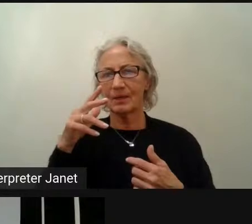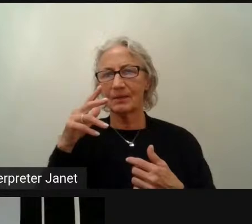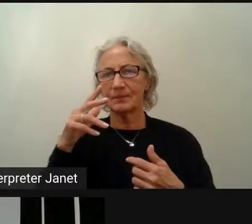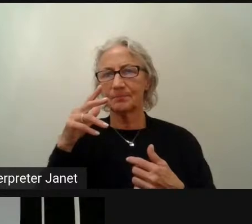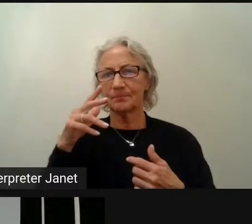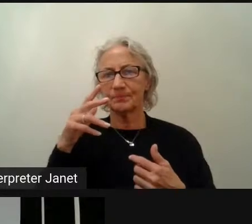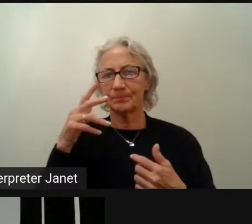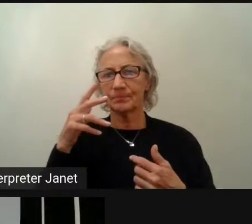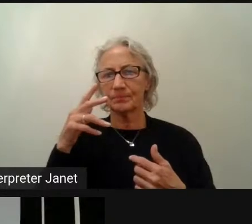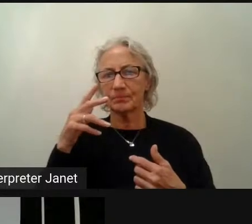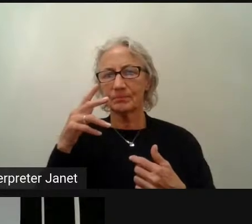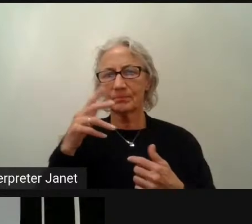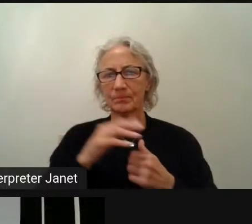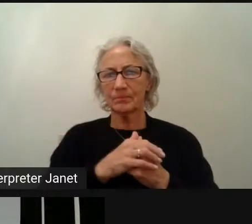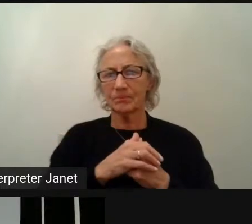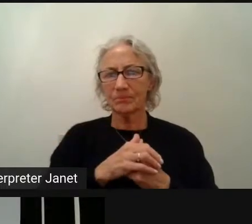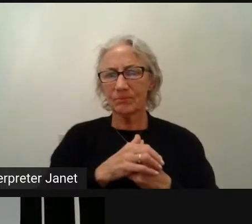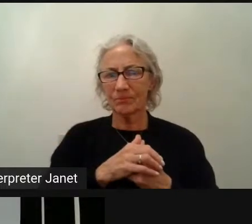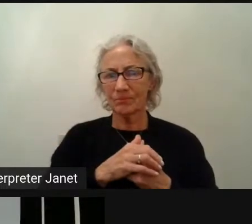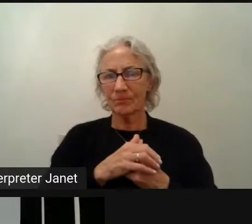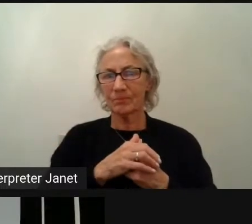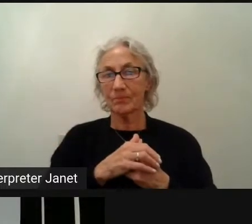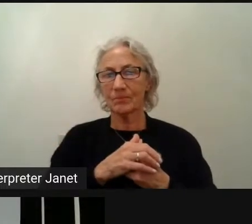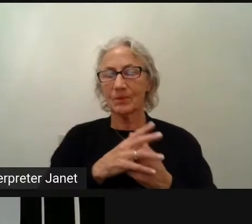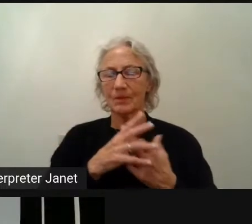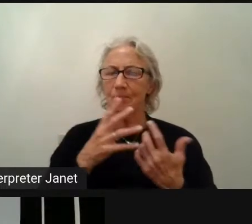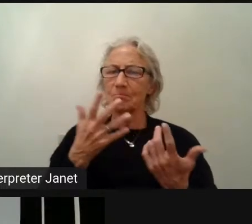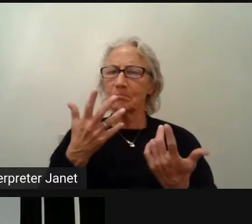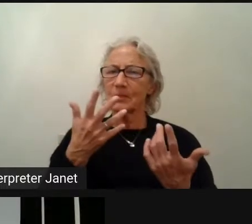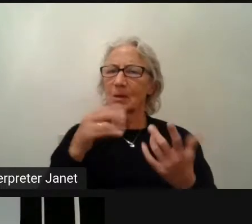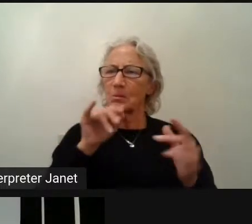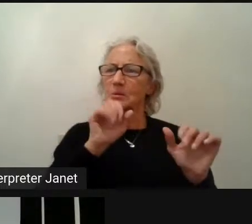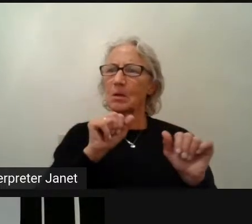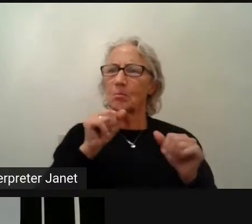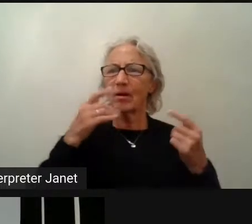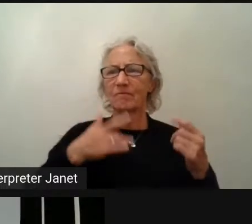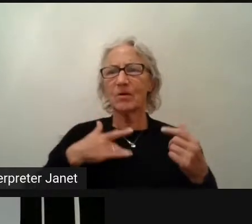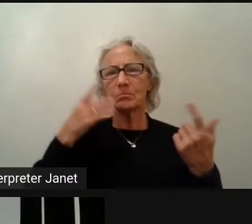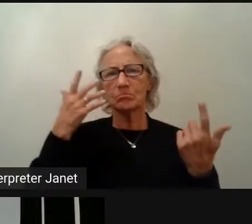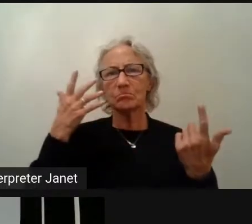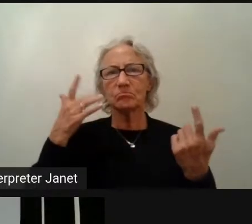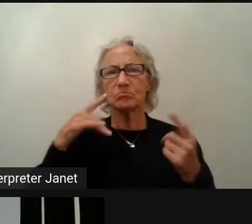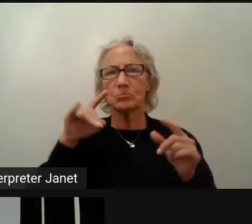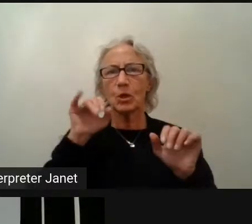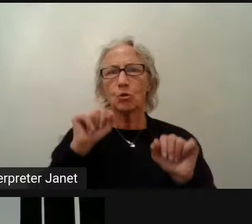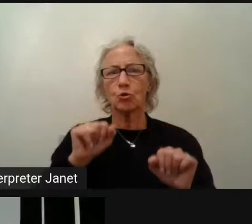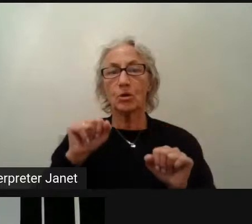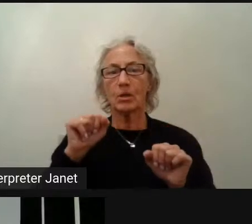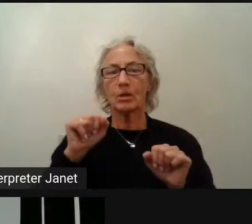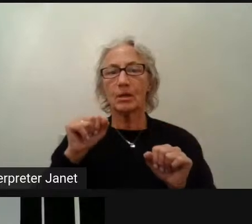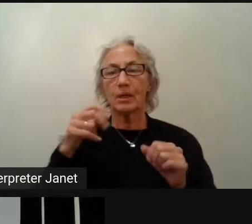everything at least on the front and provide the backend is always a bit different part of the equation.